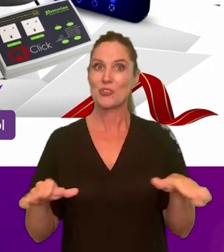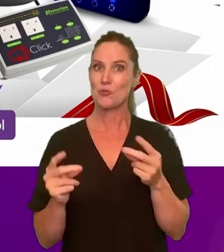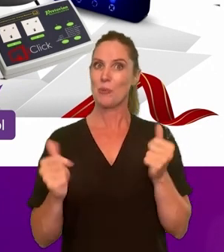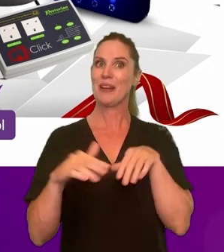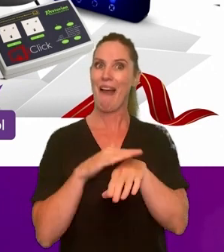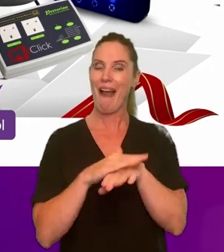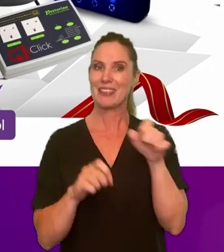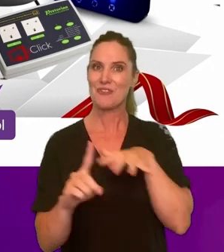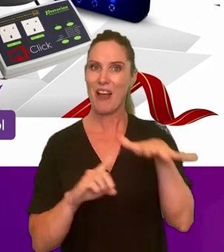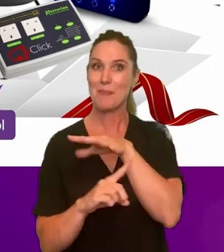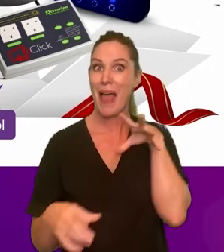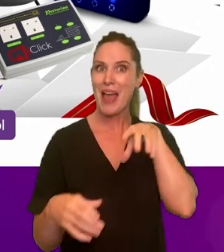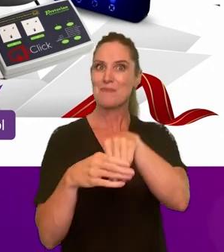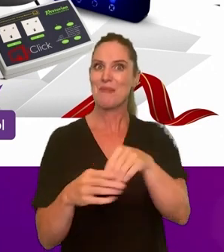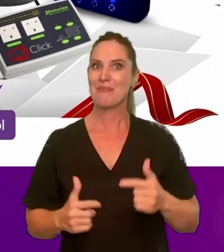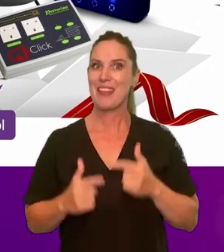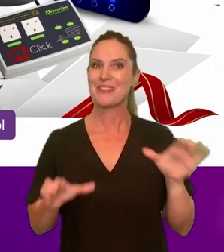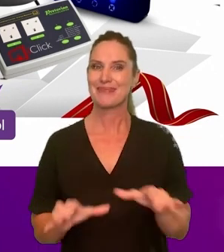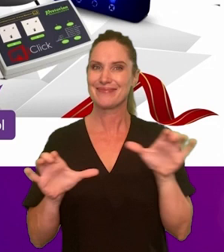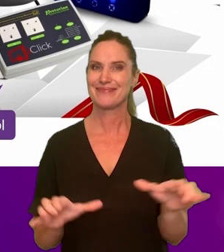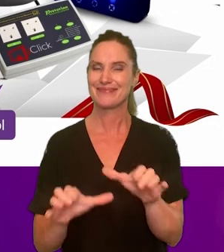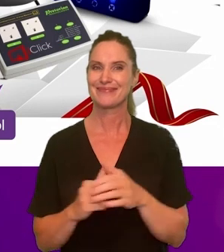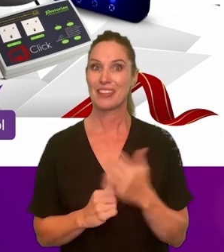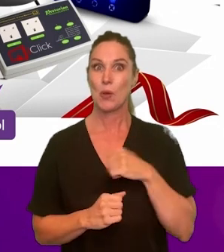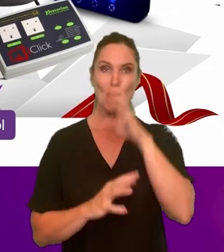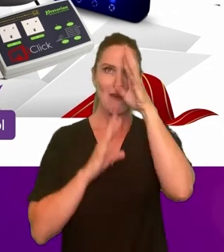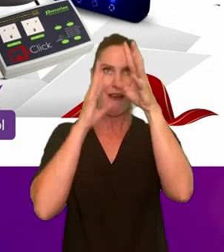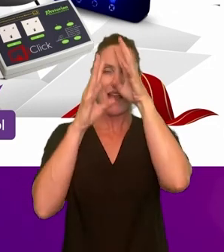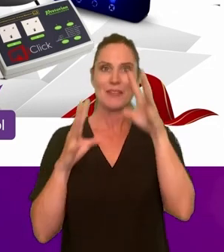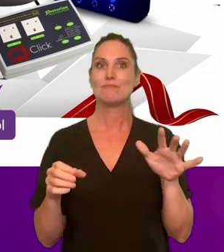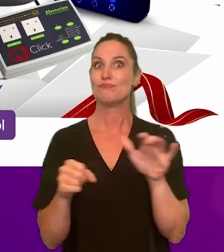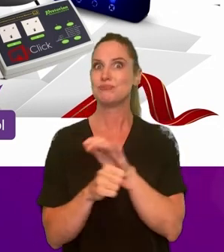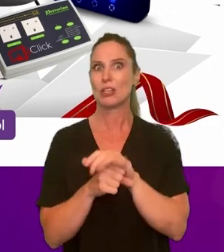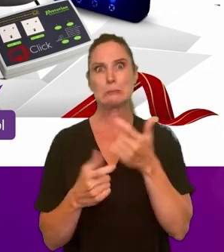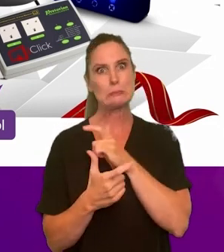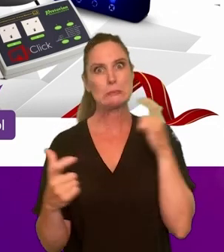and participate in life activities. We've innovatively filled a significant gap in the market